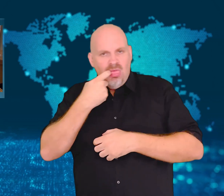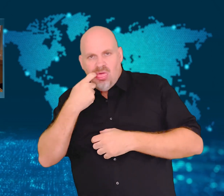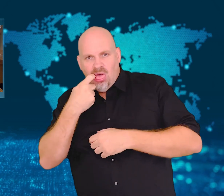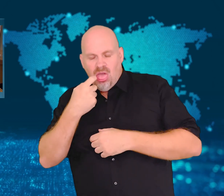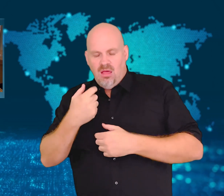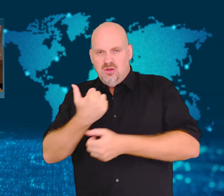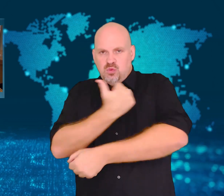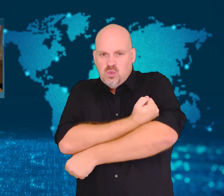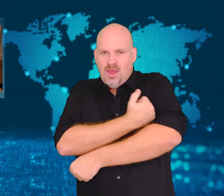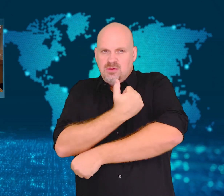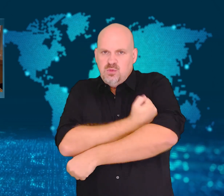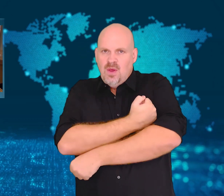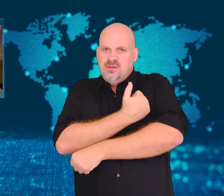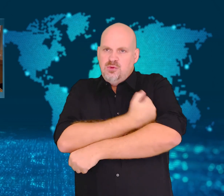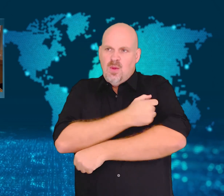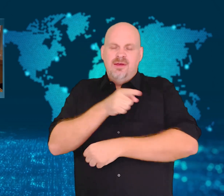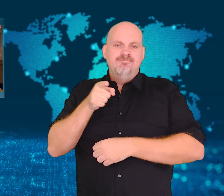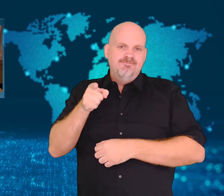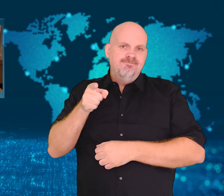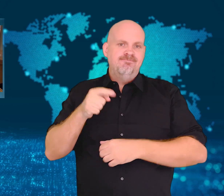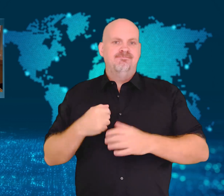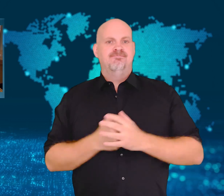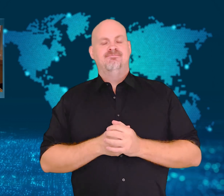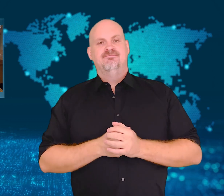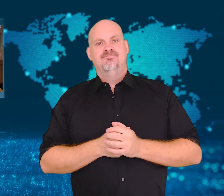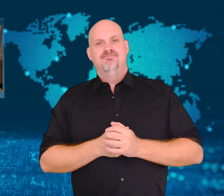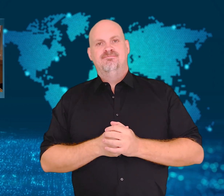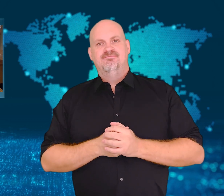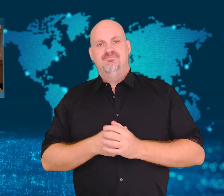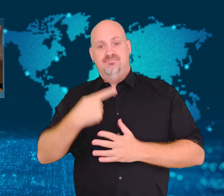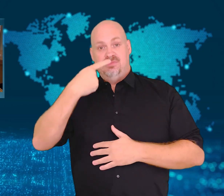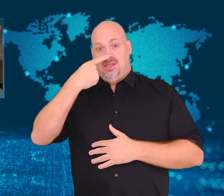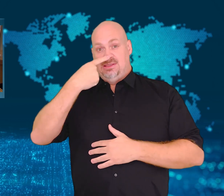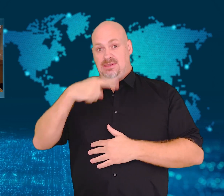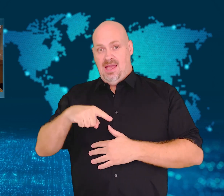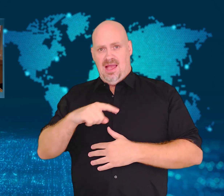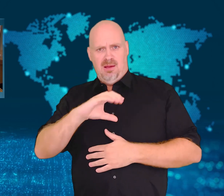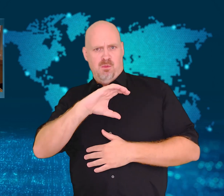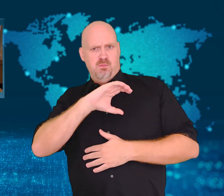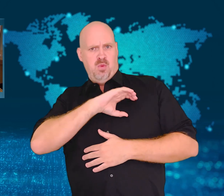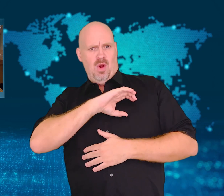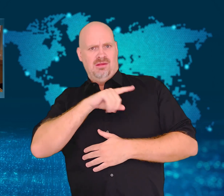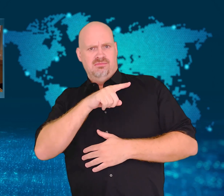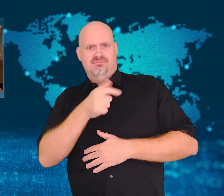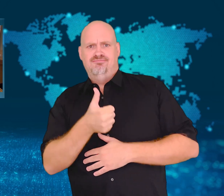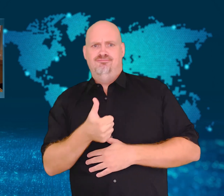Reportedly, the gunman was well known in the community as a drug addict.